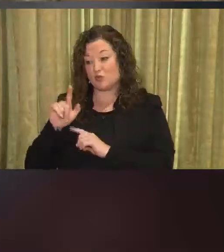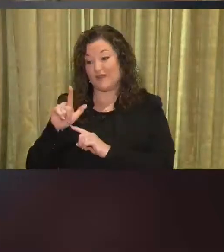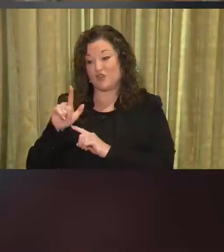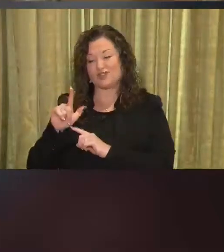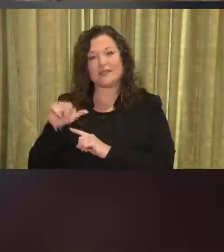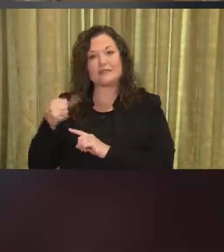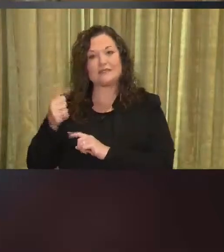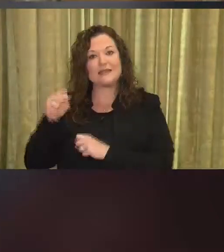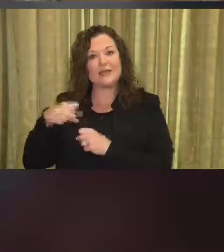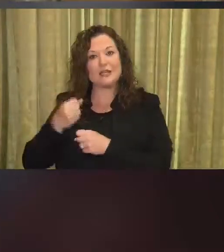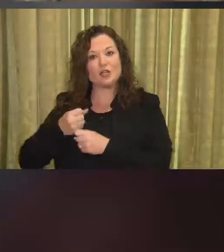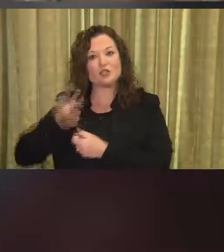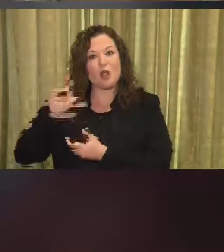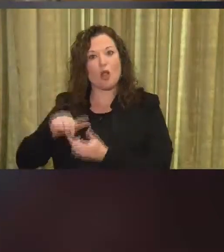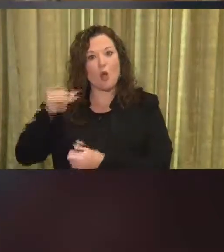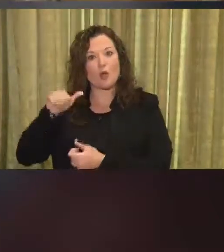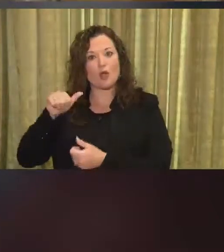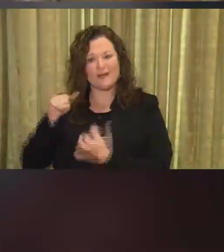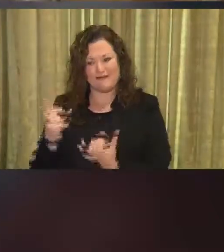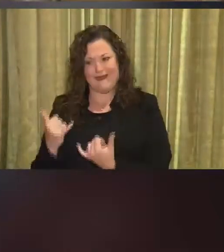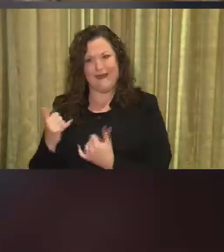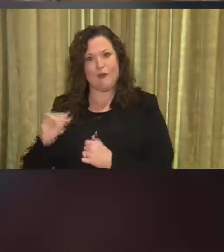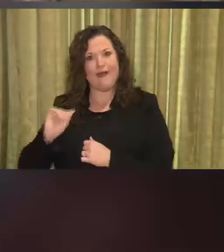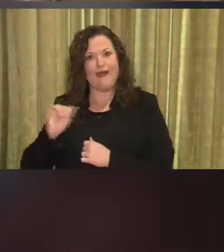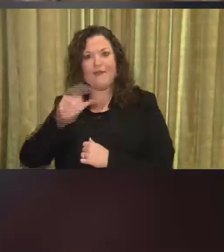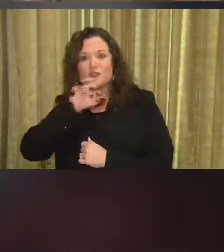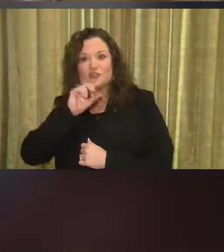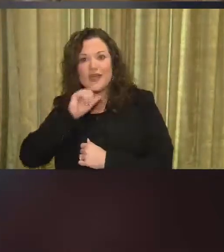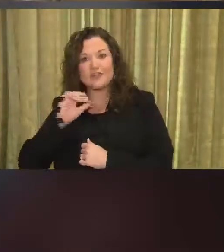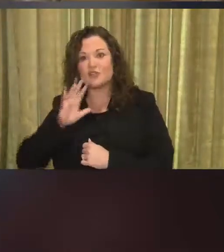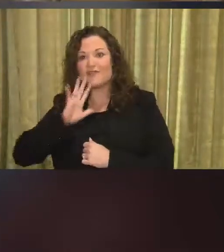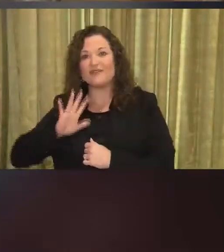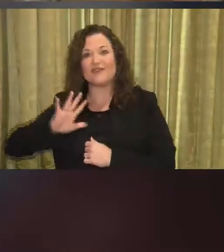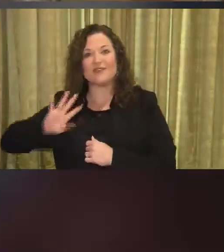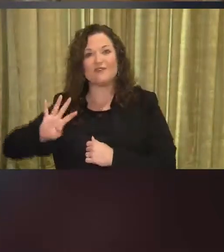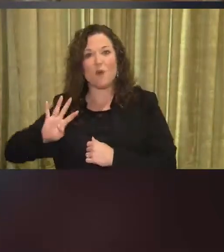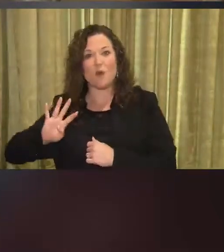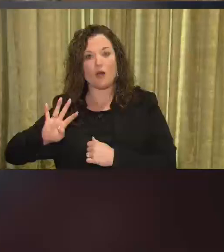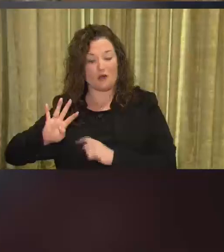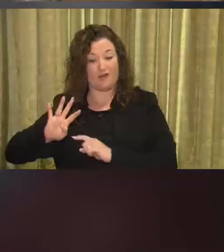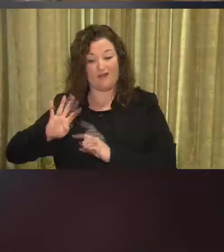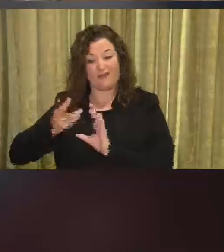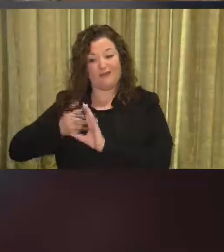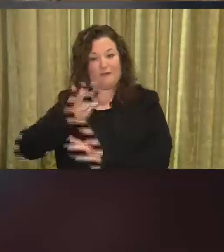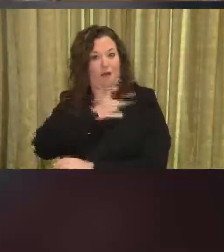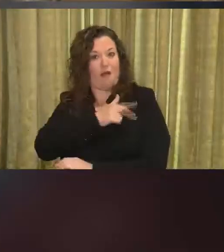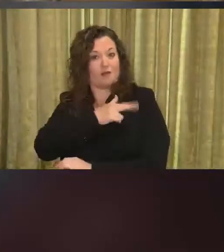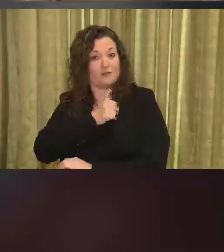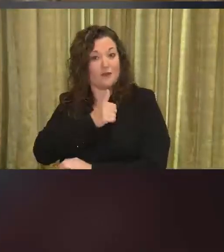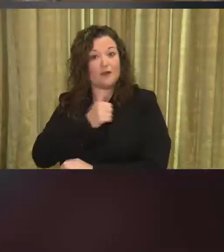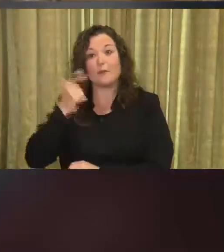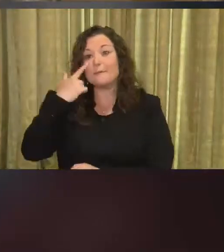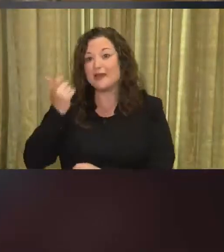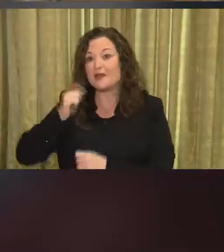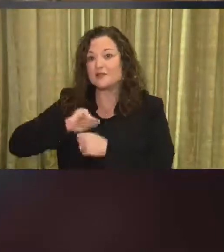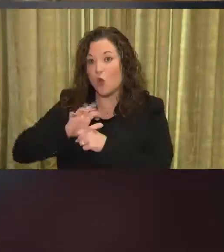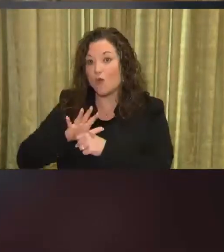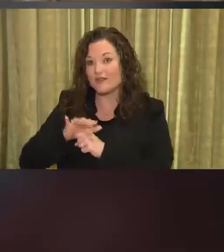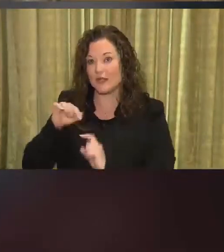So now the average age is 54 of those that are going into the hospital as a result of COVID-19.